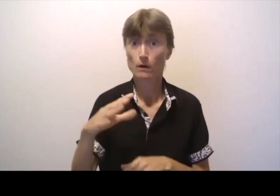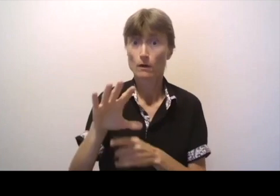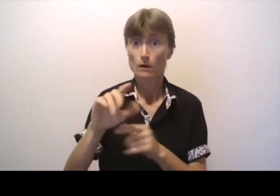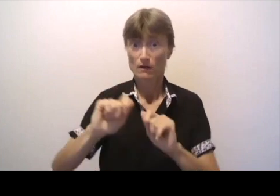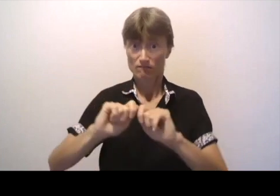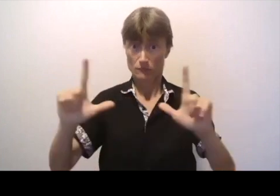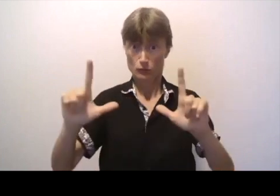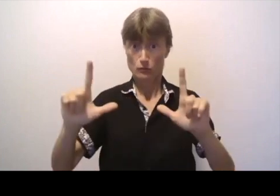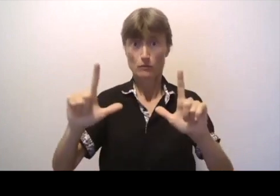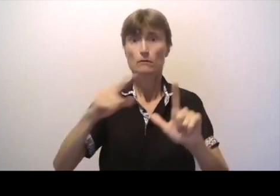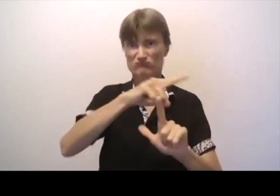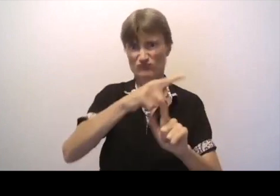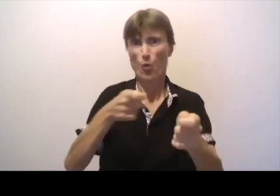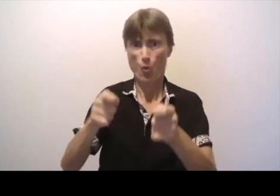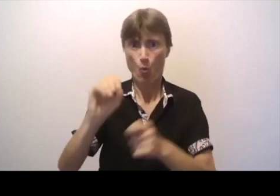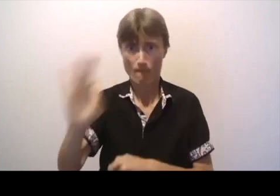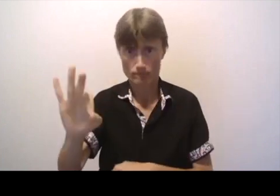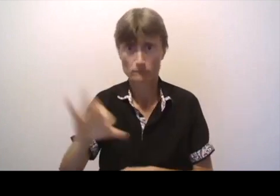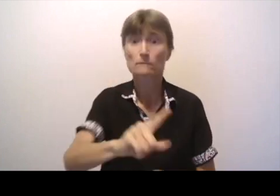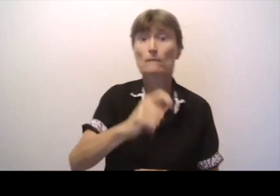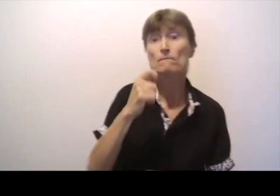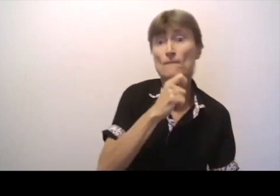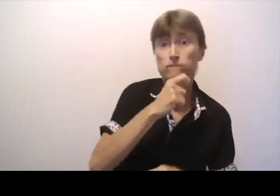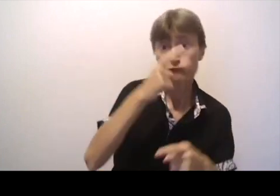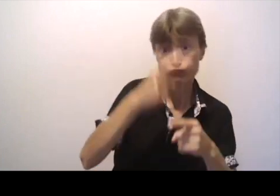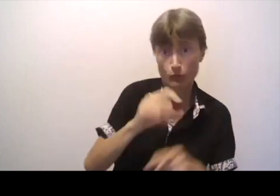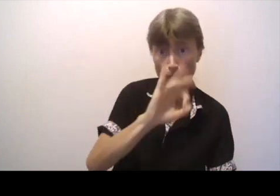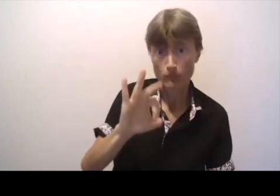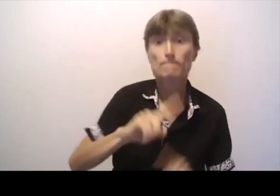function to chat with panelists participants and